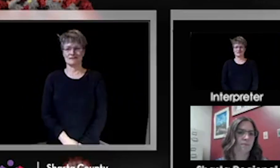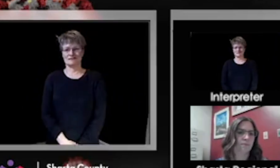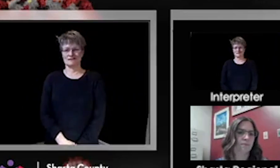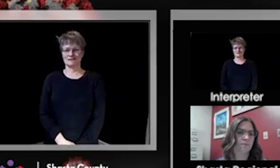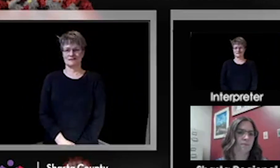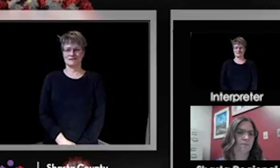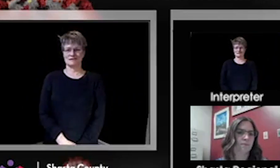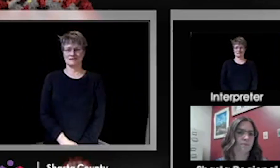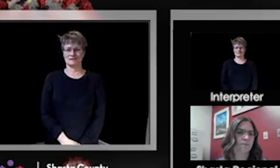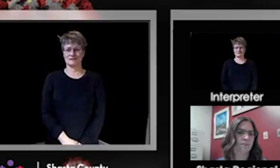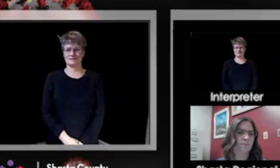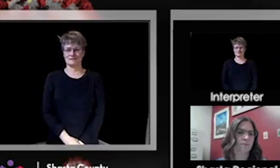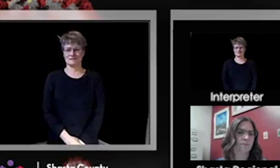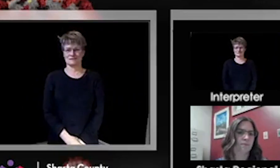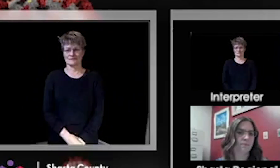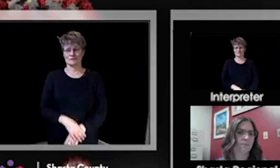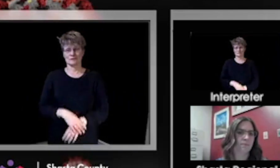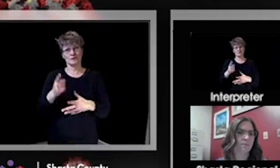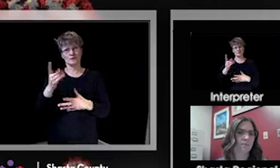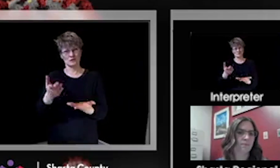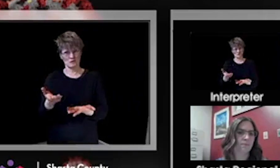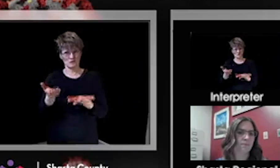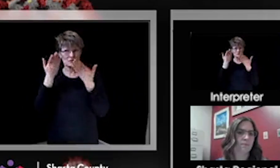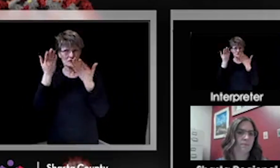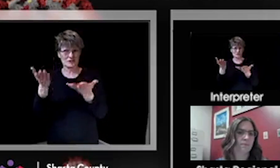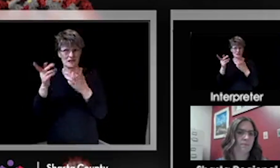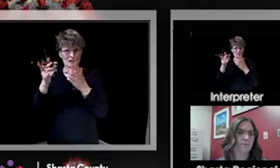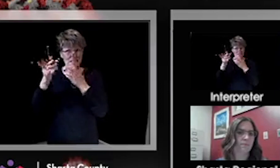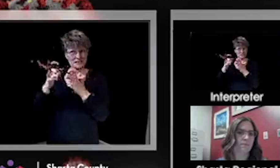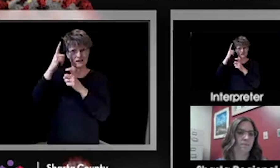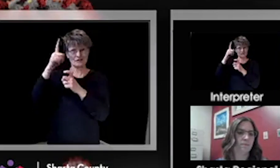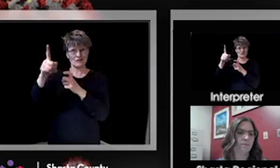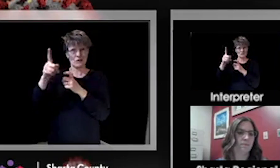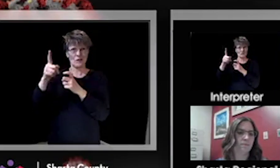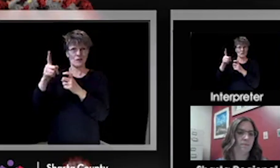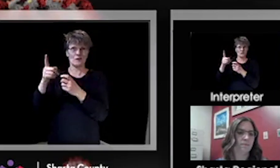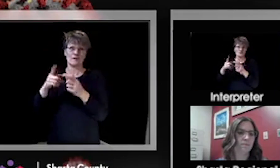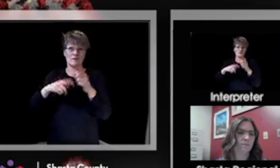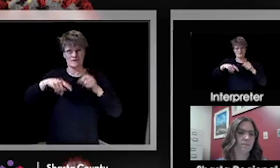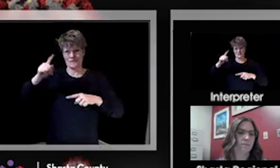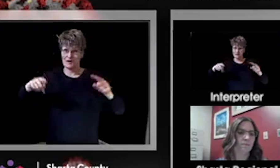do the kind of testing you’re suggesting, we have other tools we can use to give us